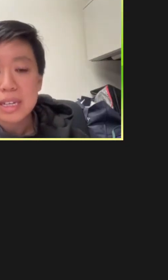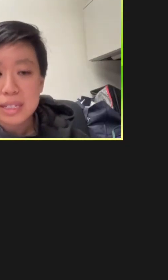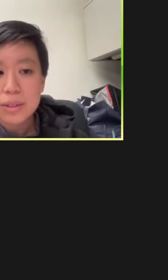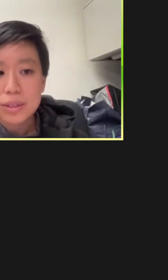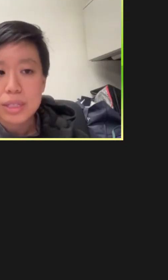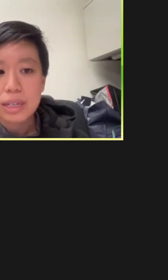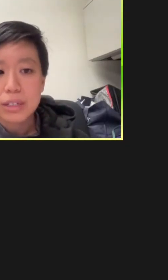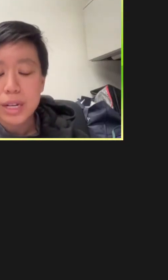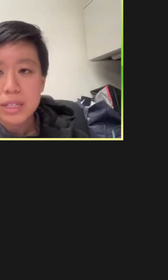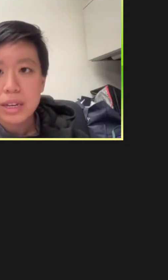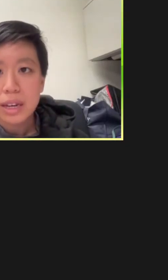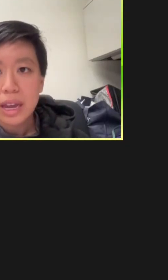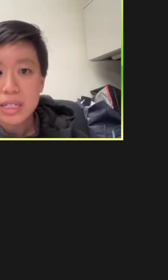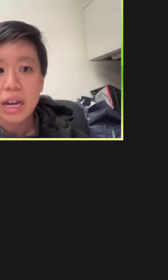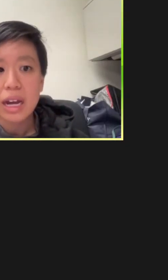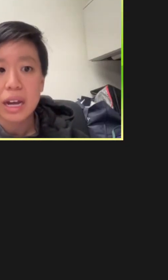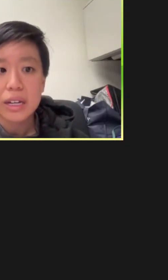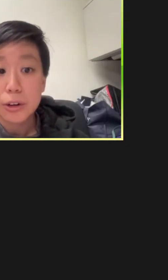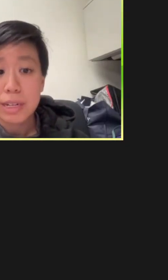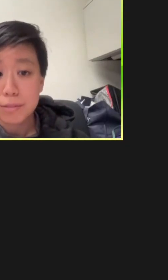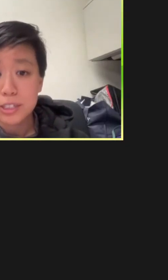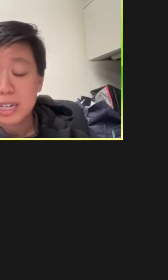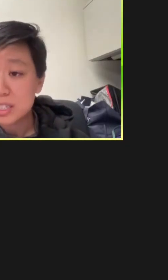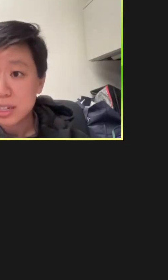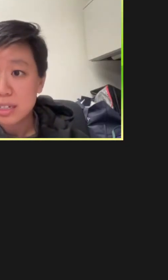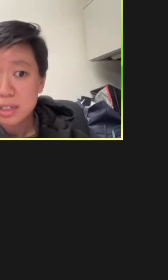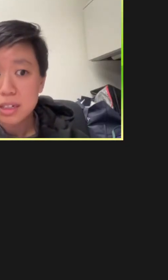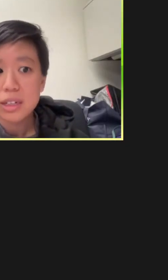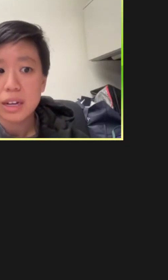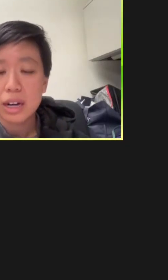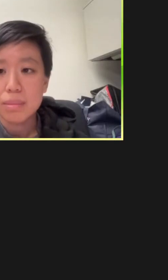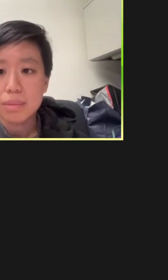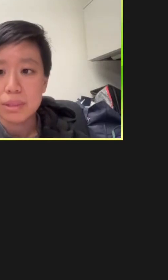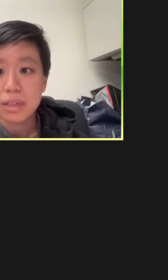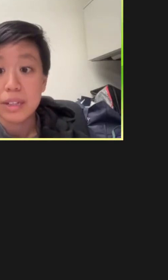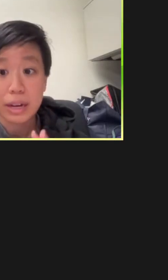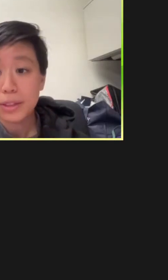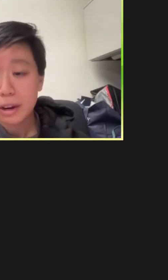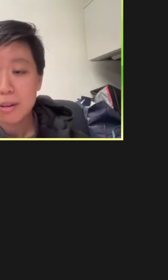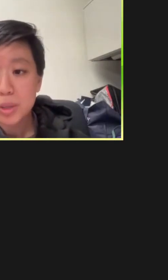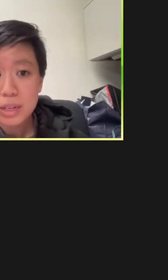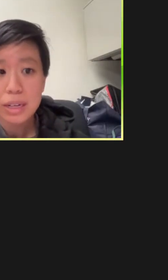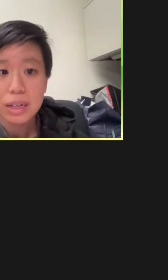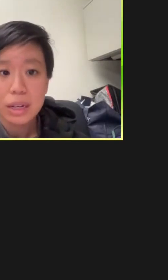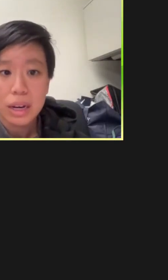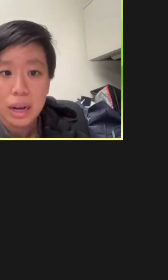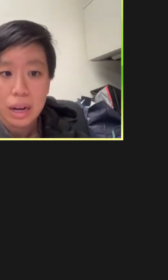see as just addressing anti-neurodivergent education in the health care community.